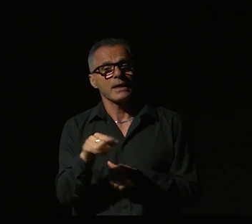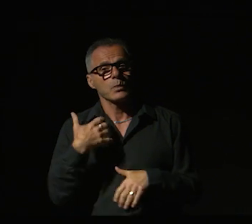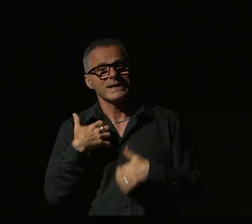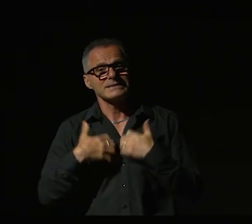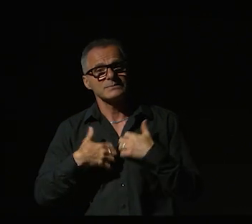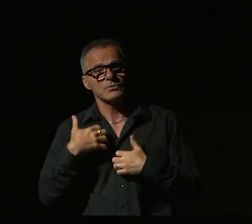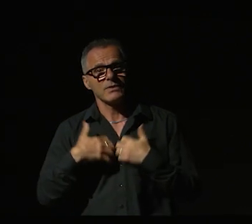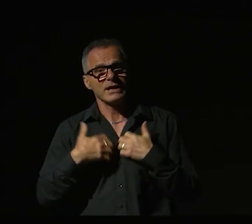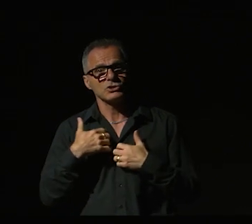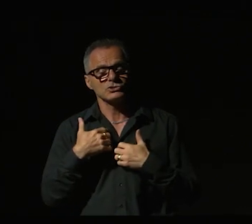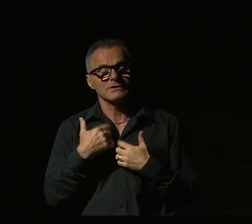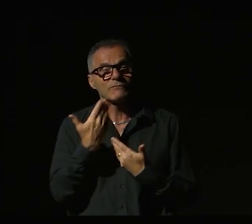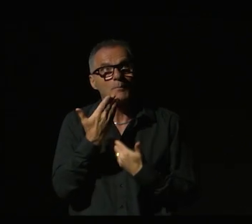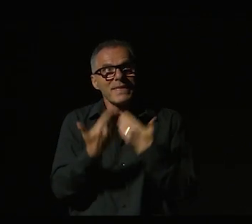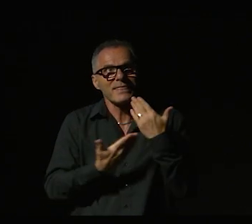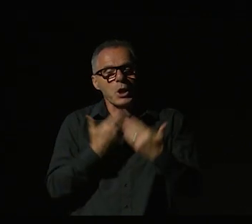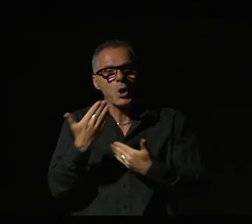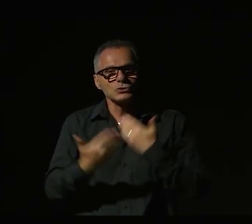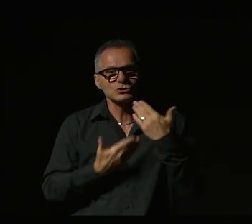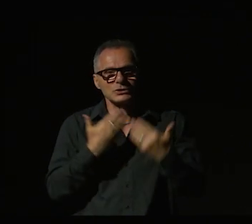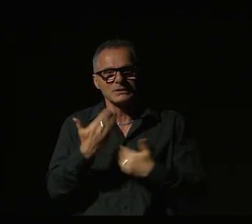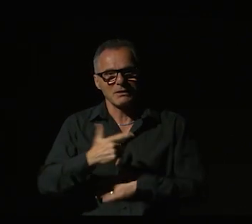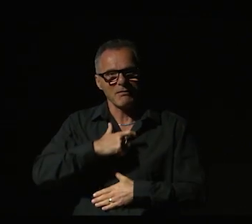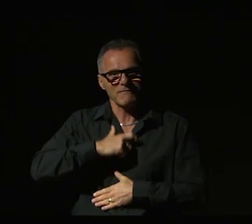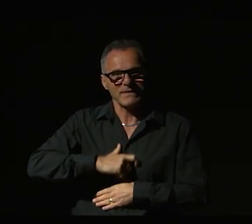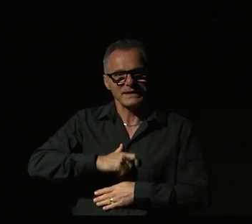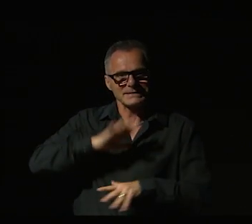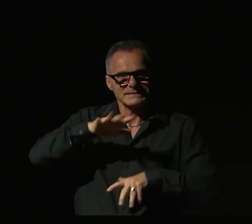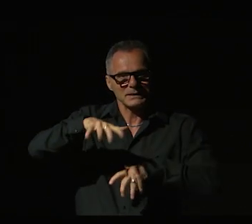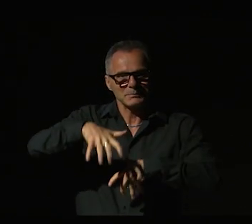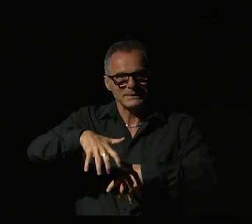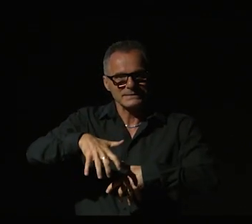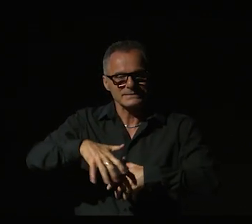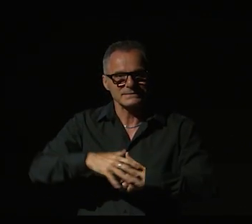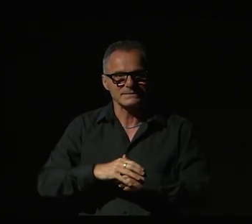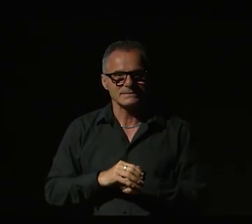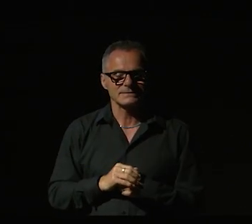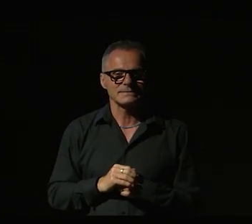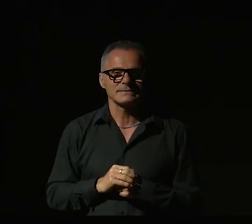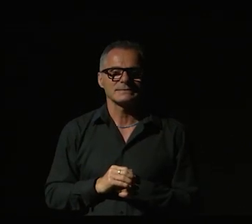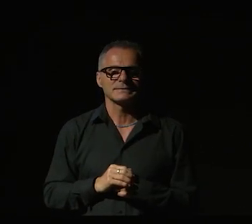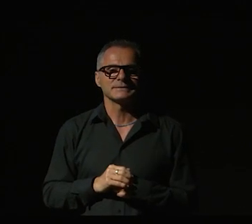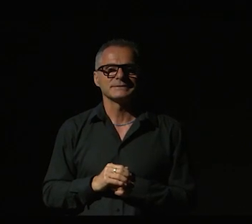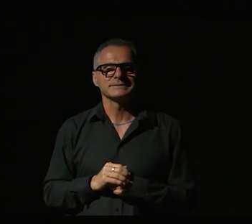for the mythological themes depicted. The positioning of the actual sculptures beneath painted figures